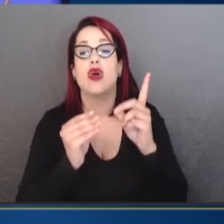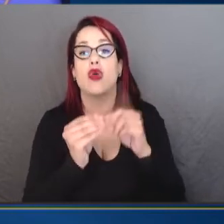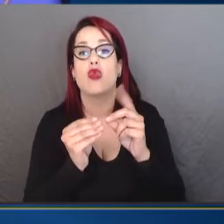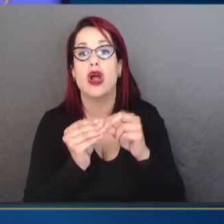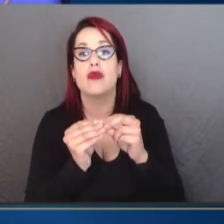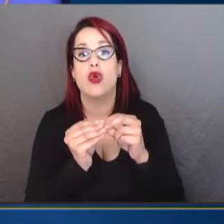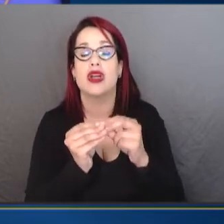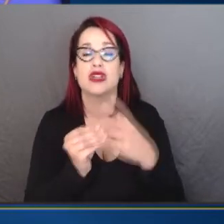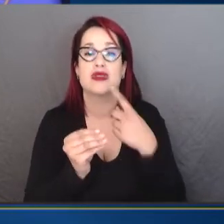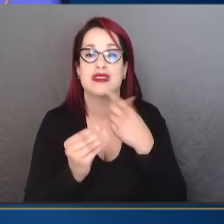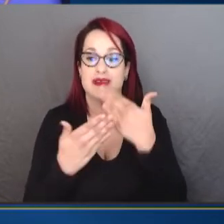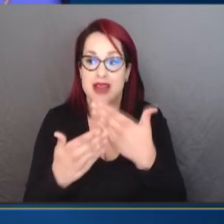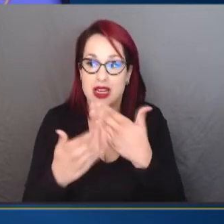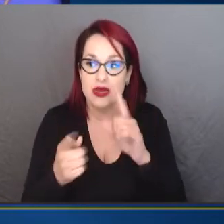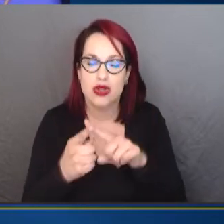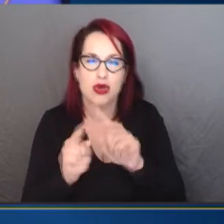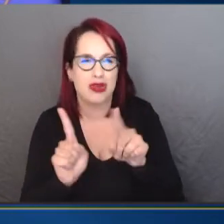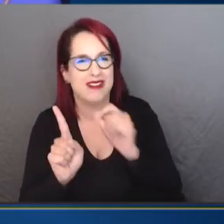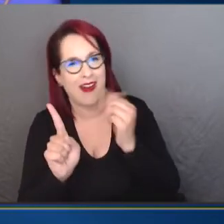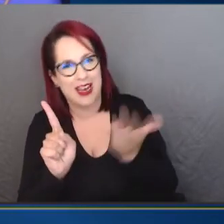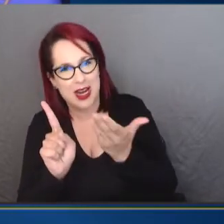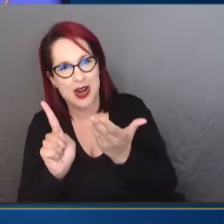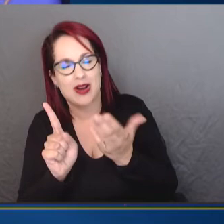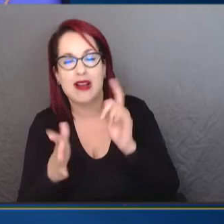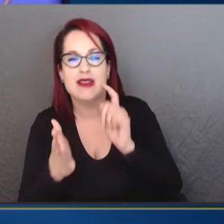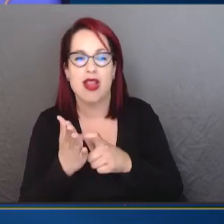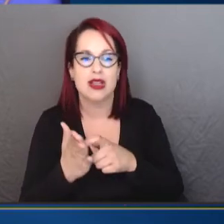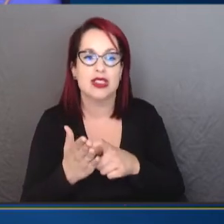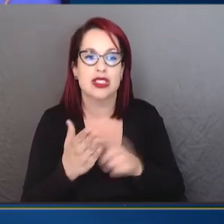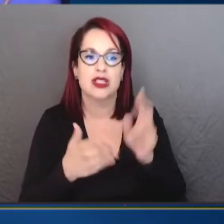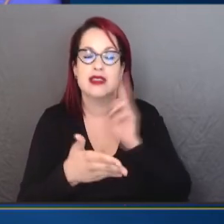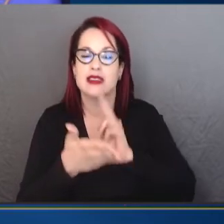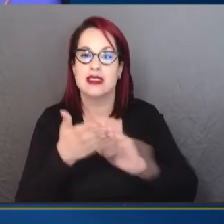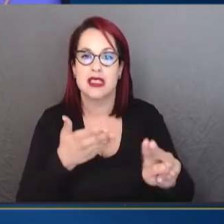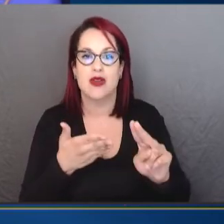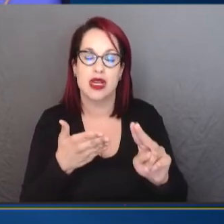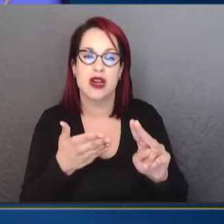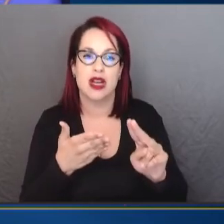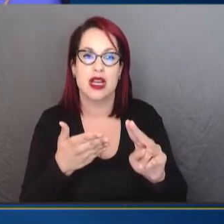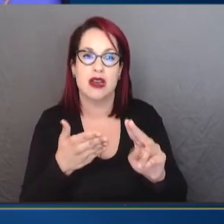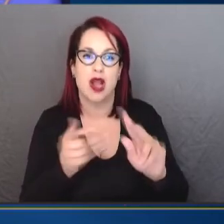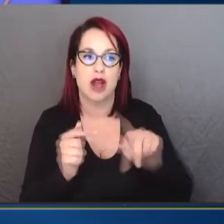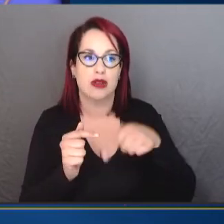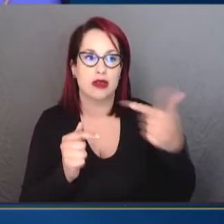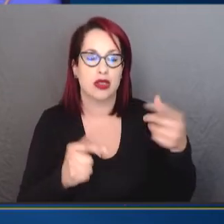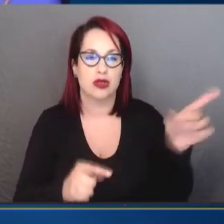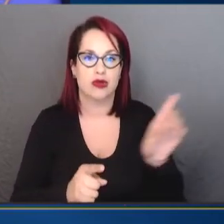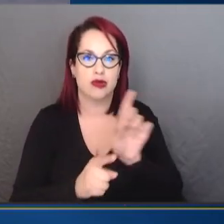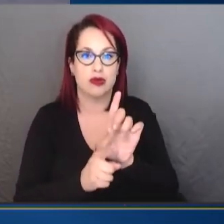but just want to acknowledge them. Secretary, I'll give you the podium as you walk out and then I'll have some closing remarks.